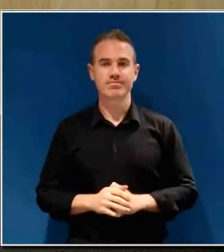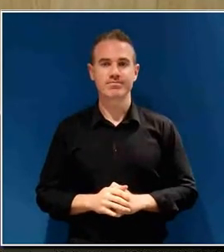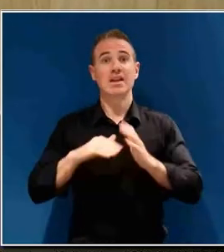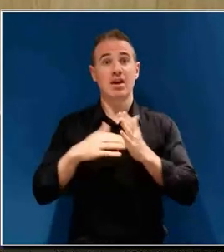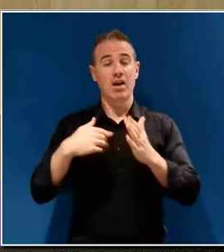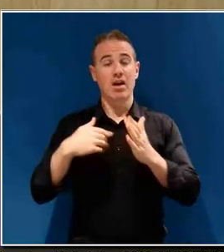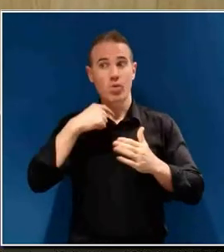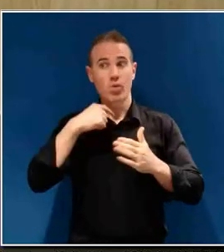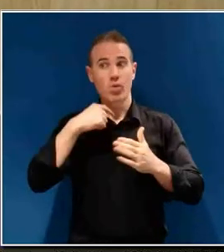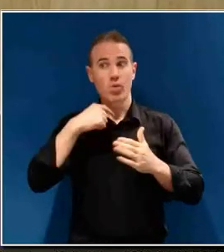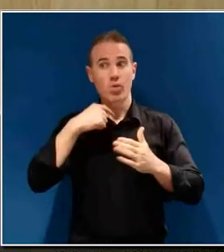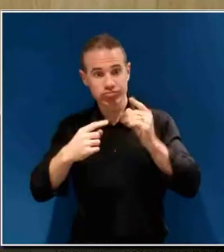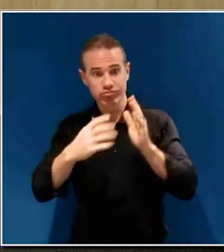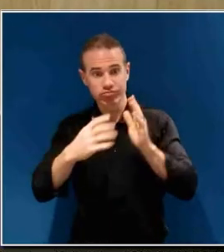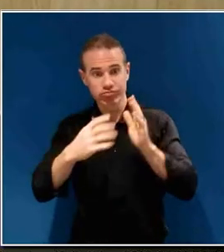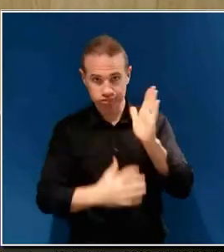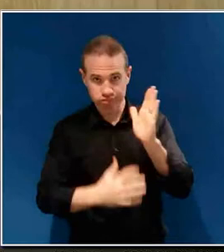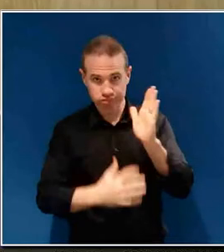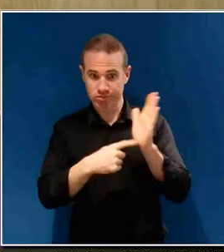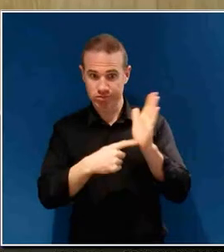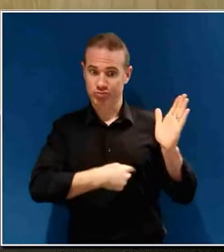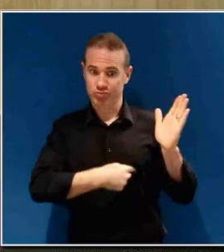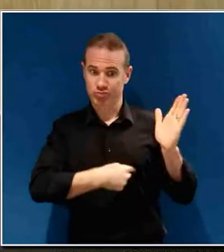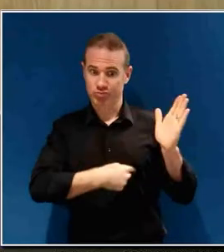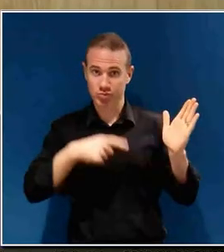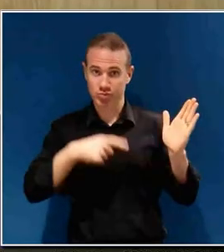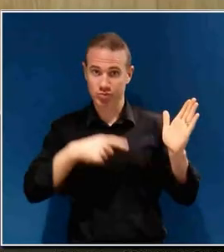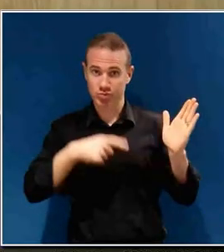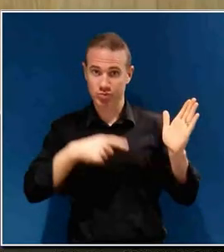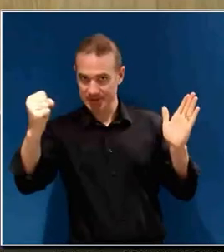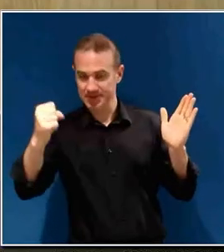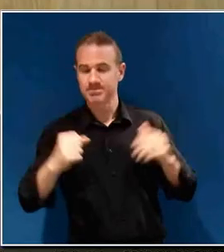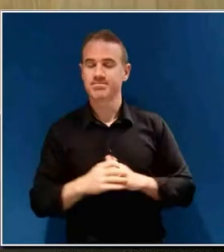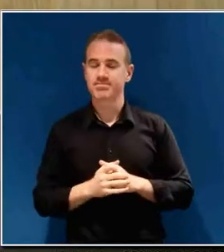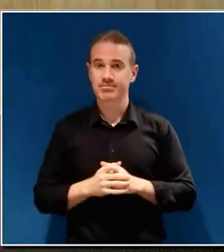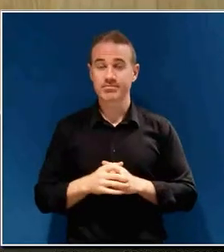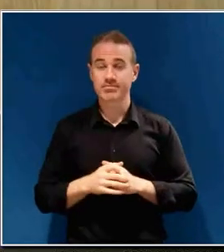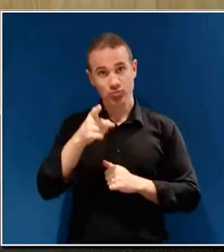Do you solemnly and sincerely declare and affirm that the evidence which you shall give